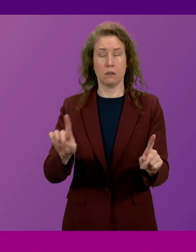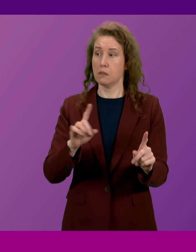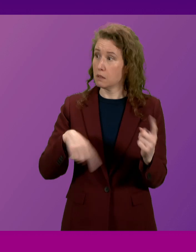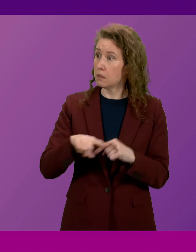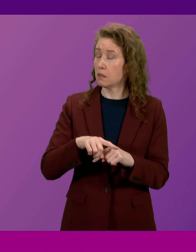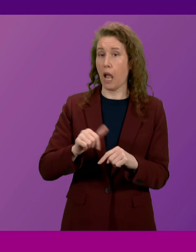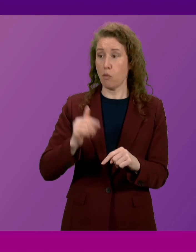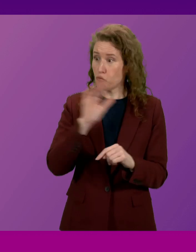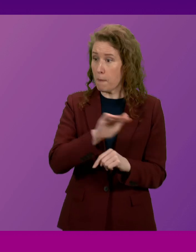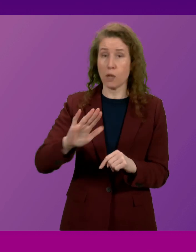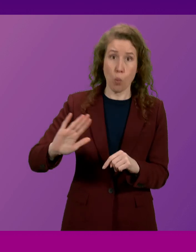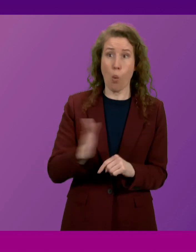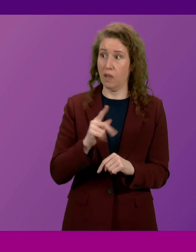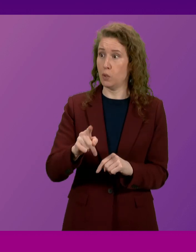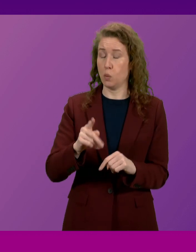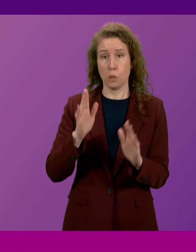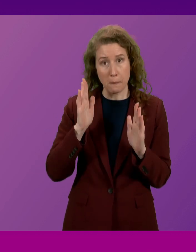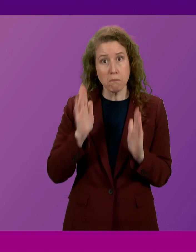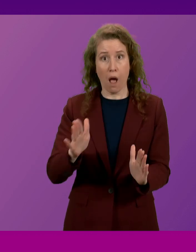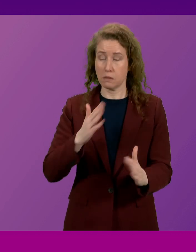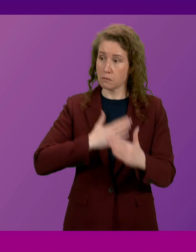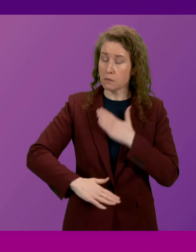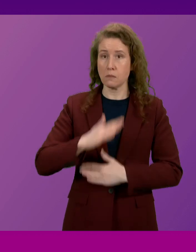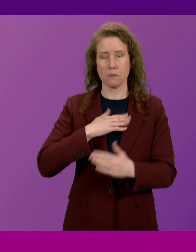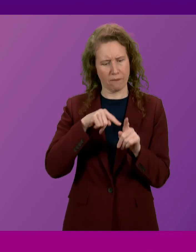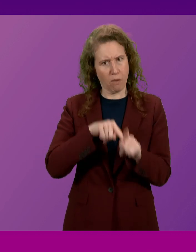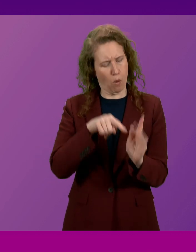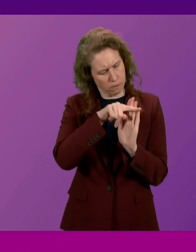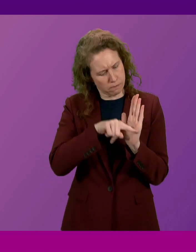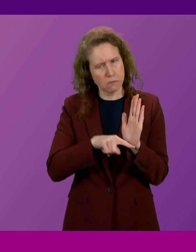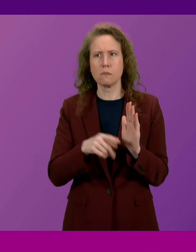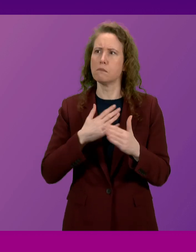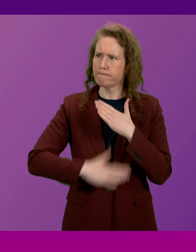I remind all members of the need to abide by our standing orders.